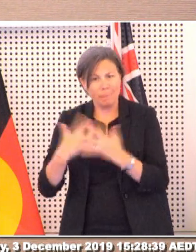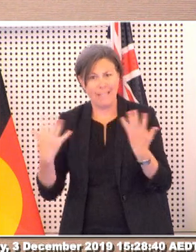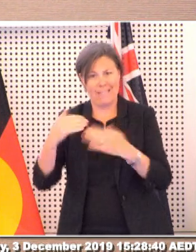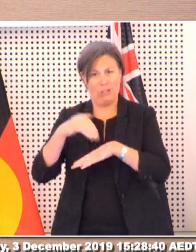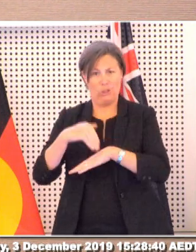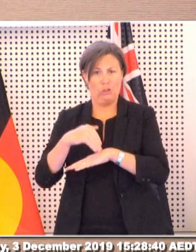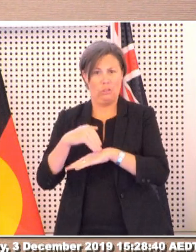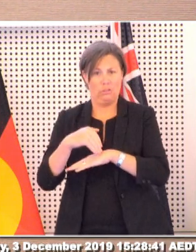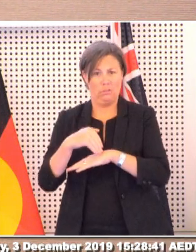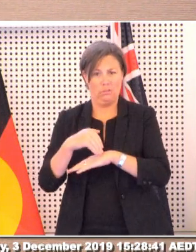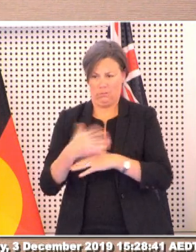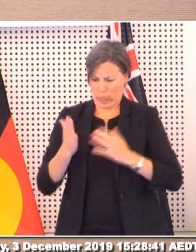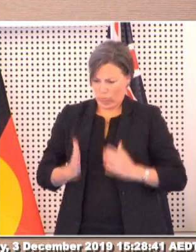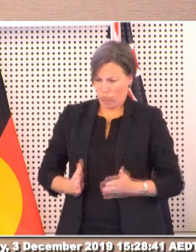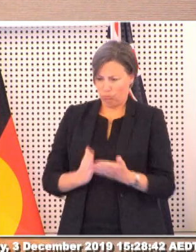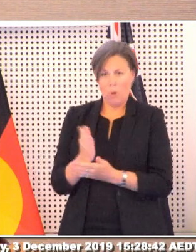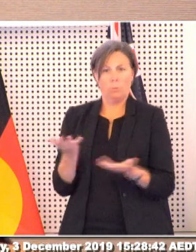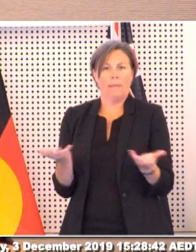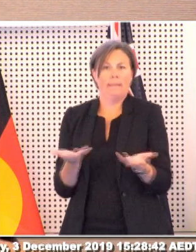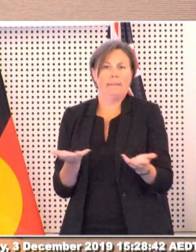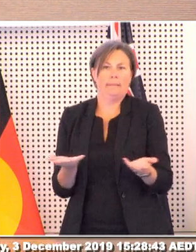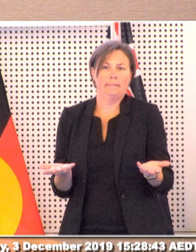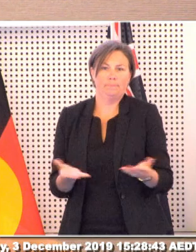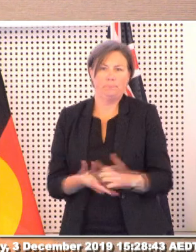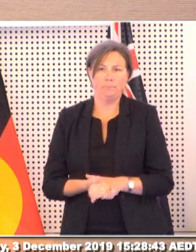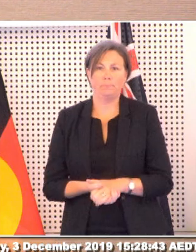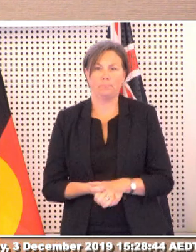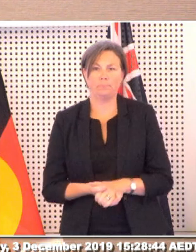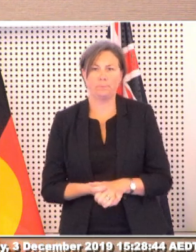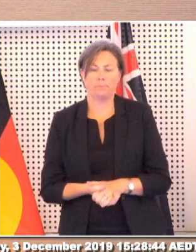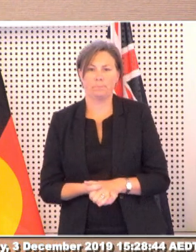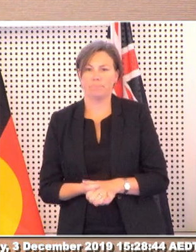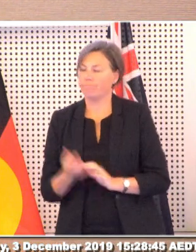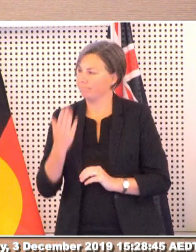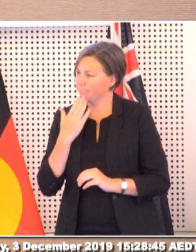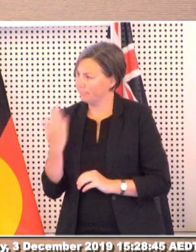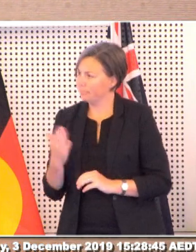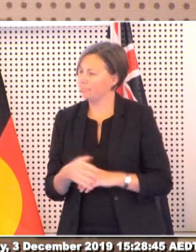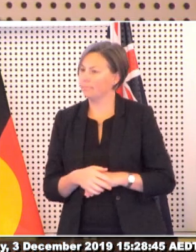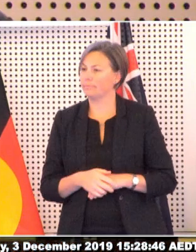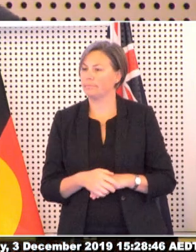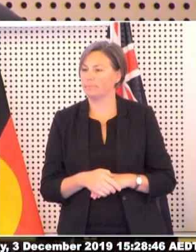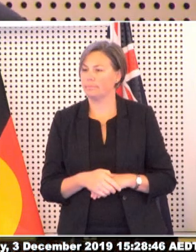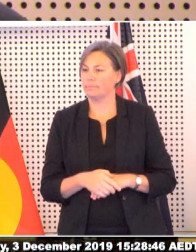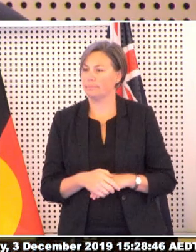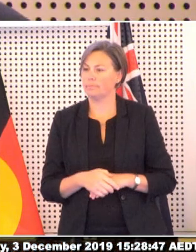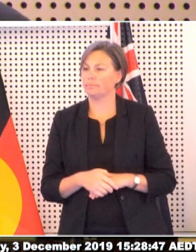human rights on a larger scale. Yes. Thank you. Yes, did you have some questions you wished to ask?